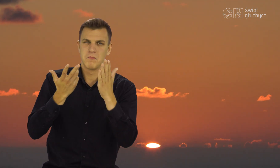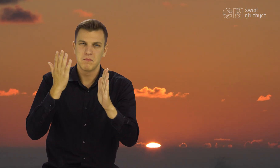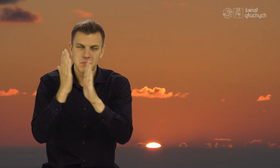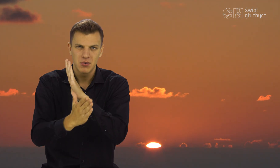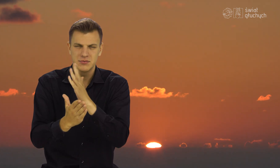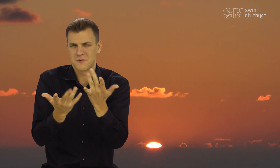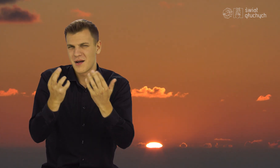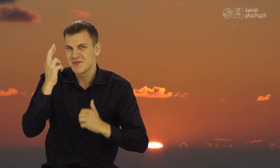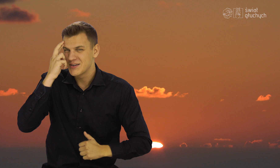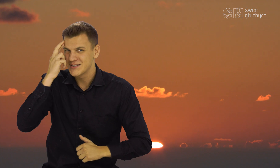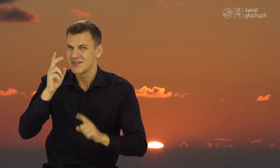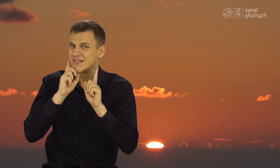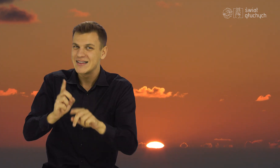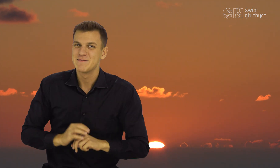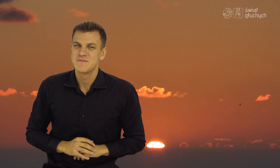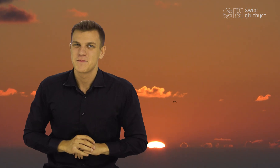Simple and obvious, right?